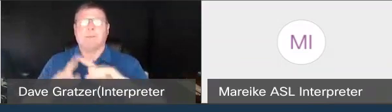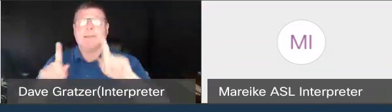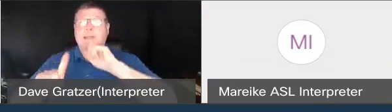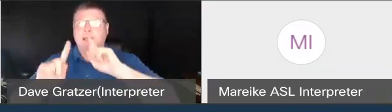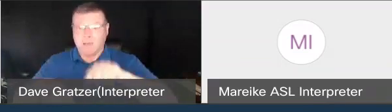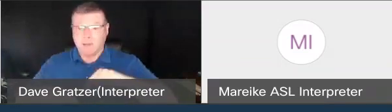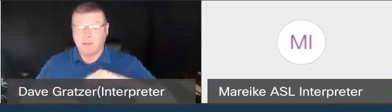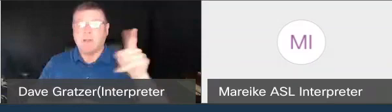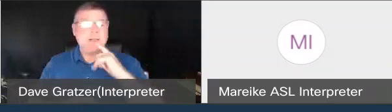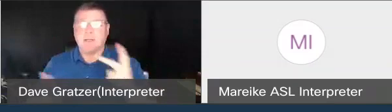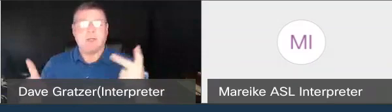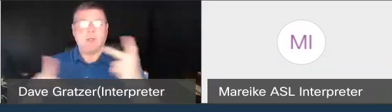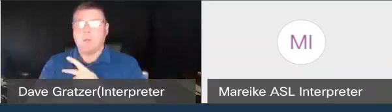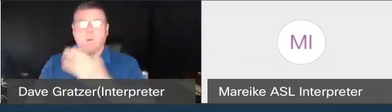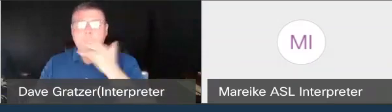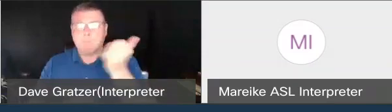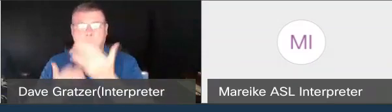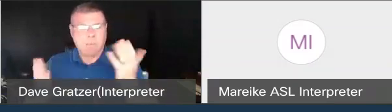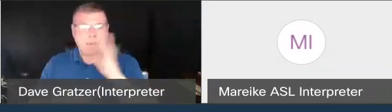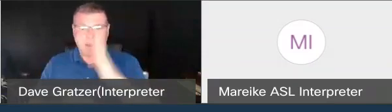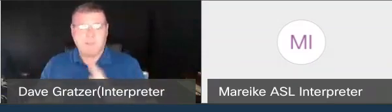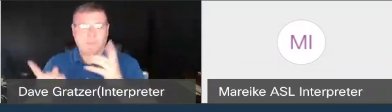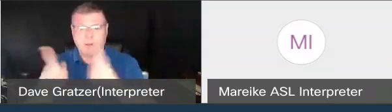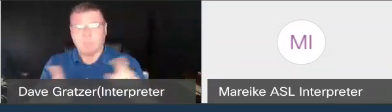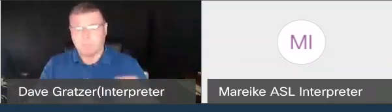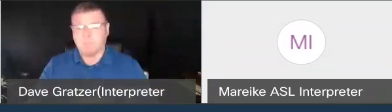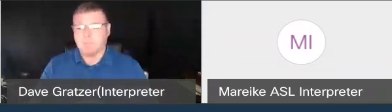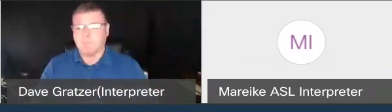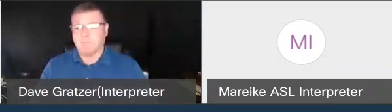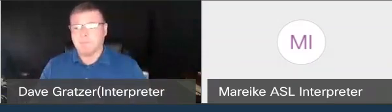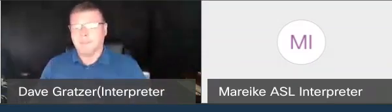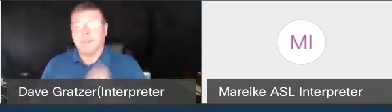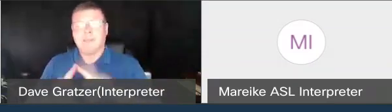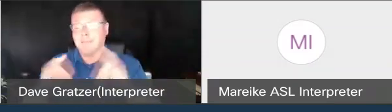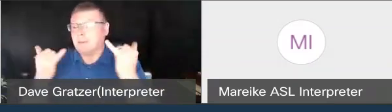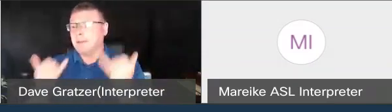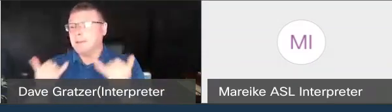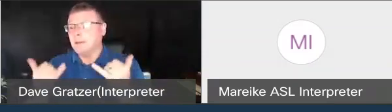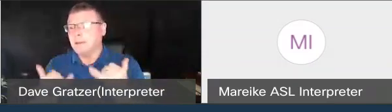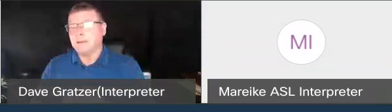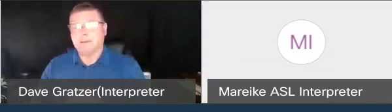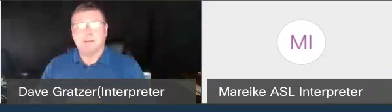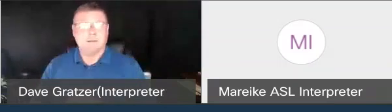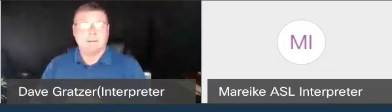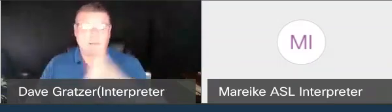it's the worst best thing that ever happened to me. Liening: You know, and--and--but now, today, I mean, our--our goal is--